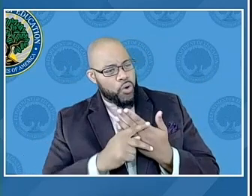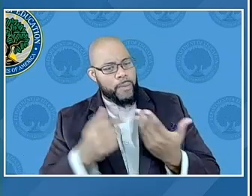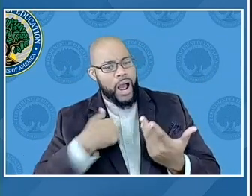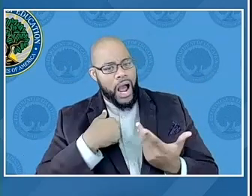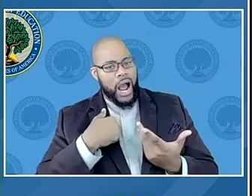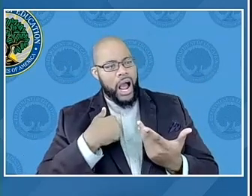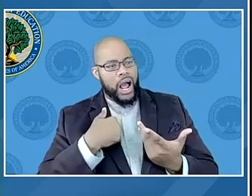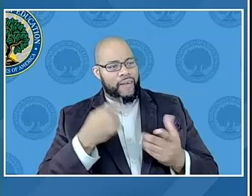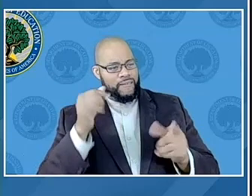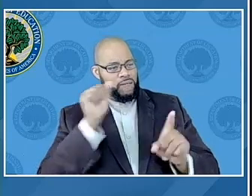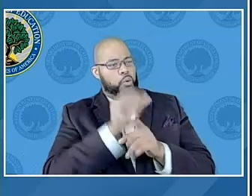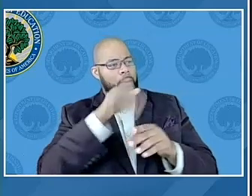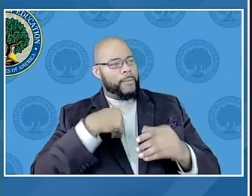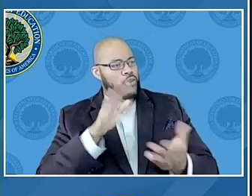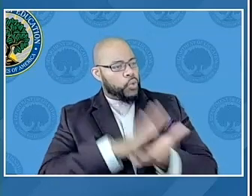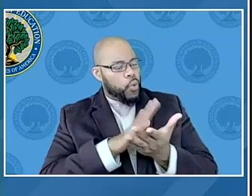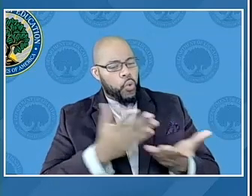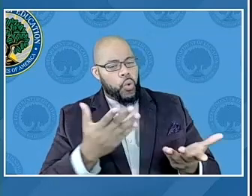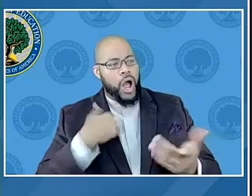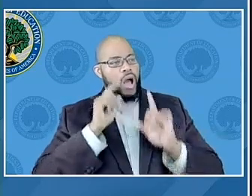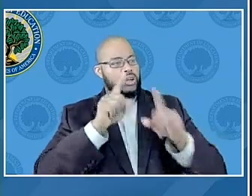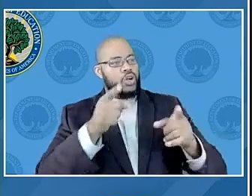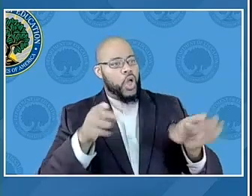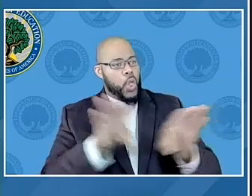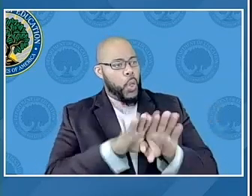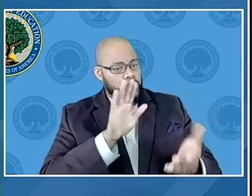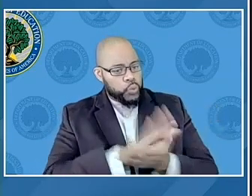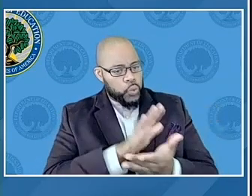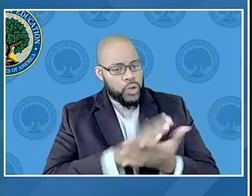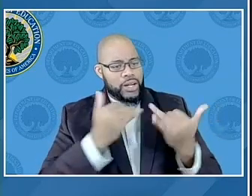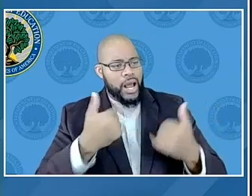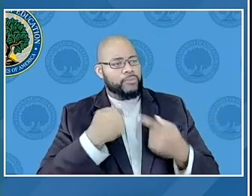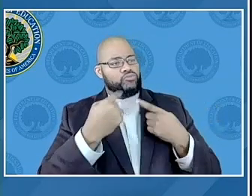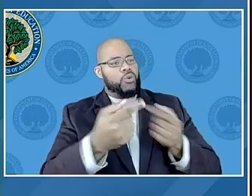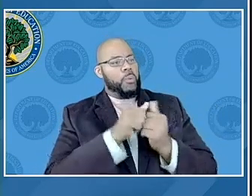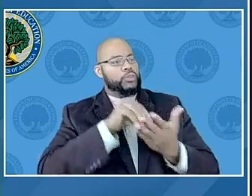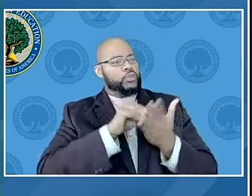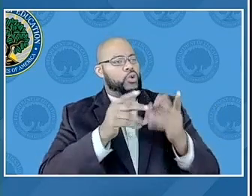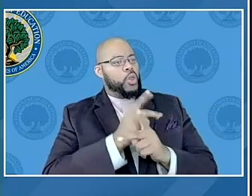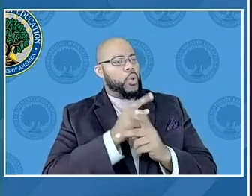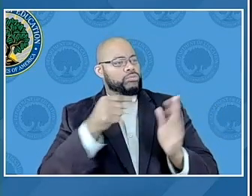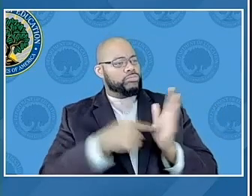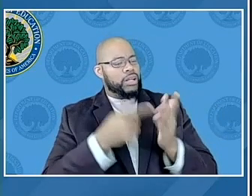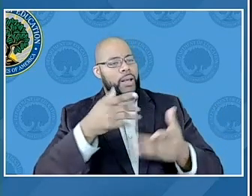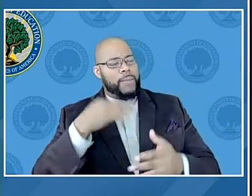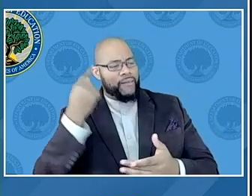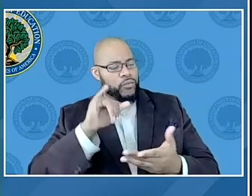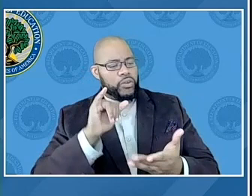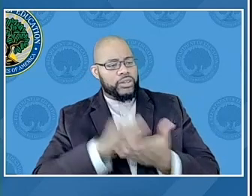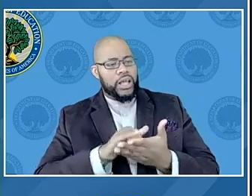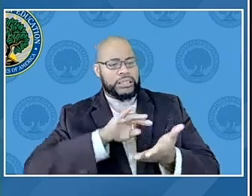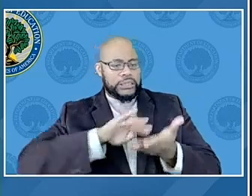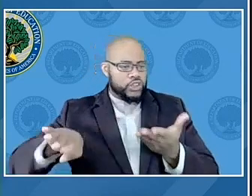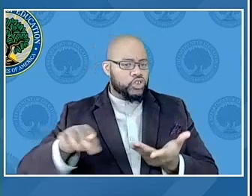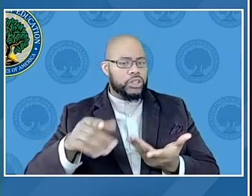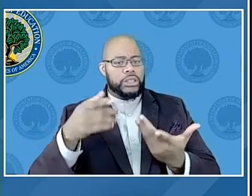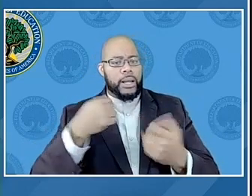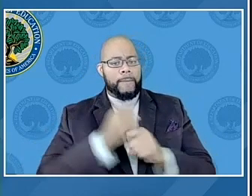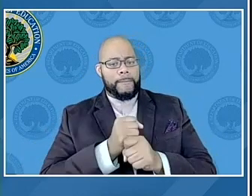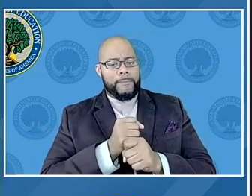school. I attended a closed school, and now I'm struggling with my student loan debt. They apply for statutory discharges. They may fall slightly outside of the